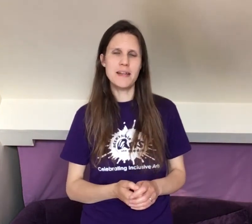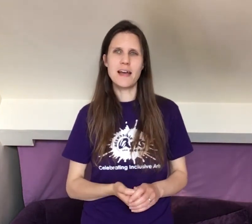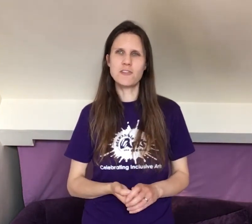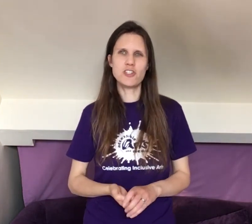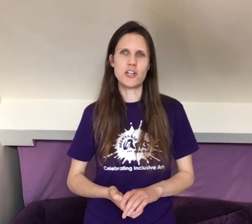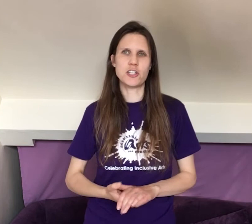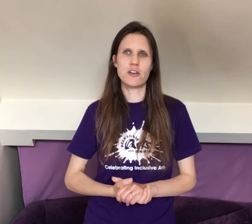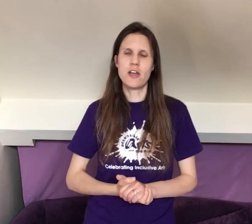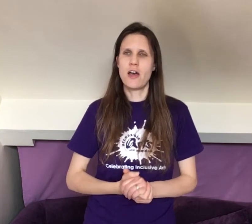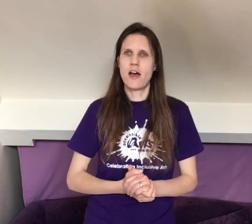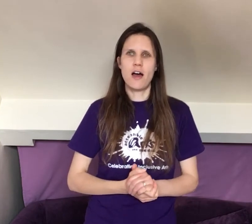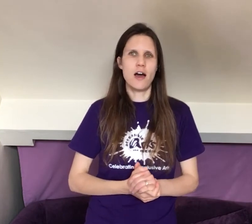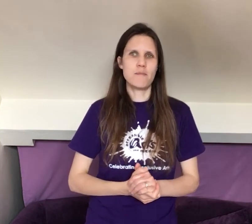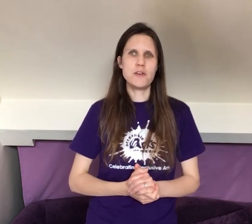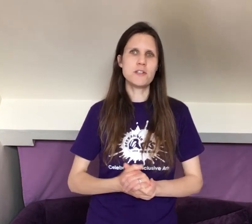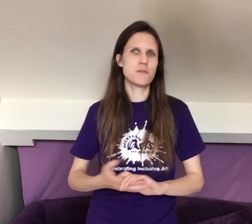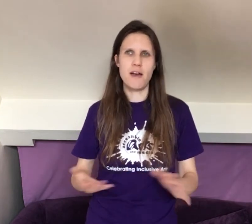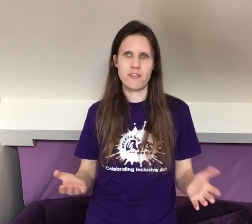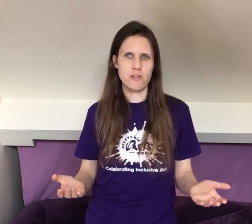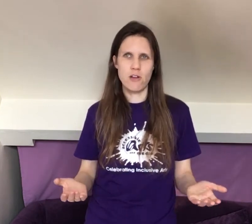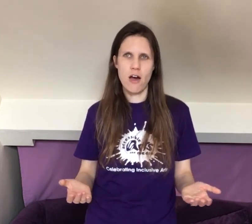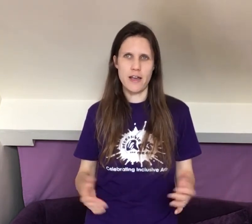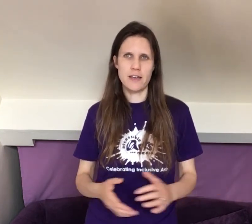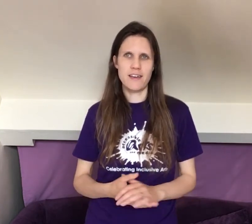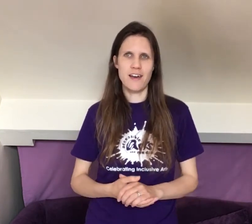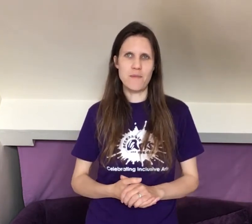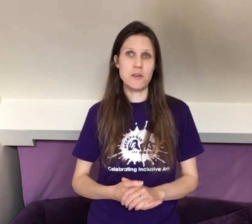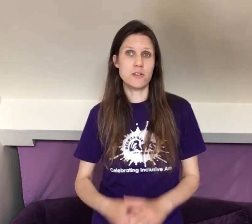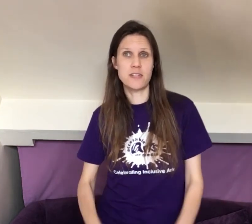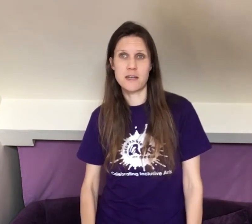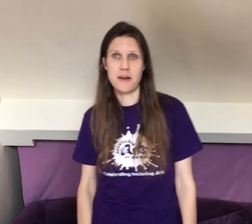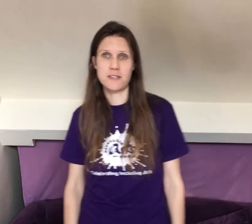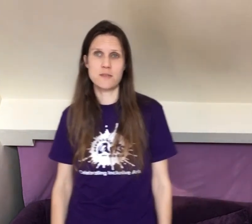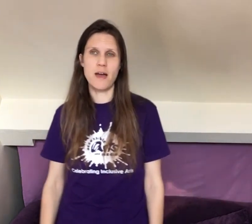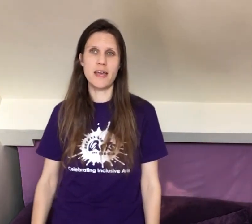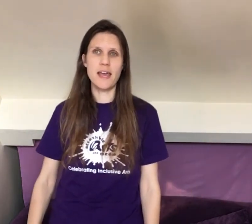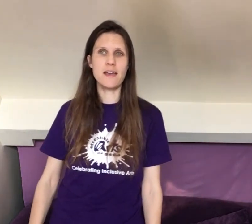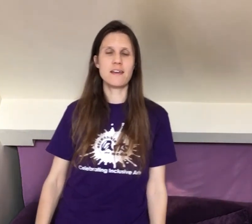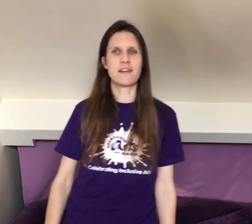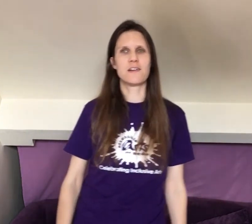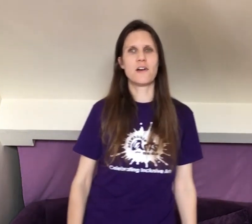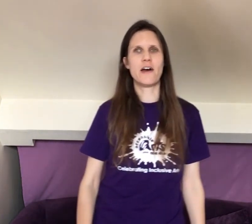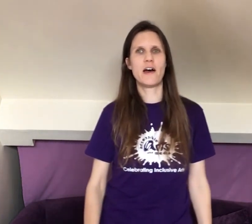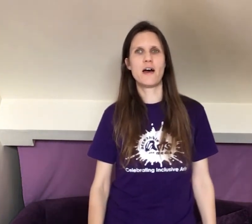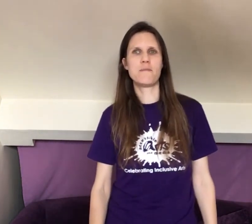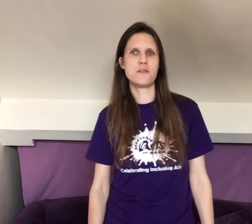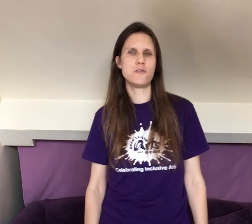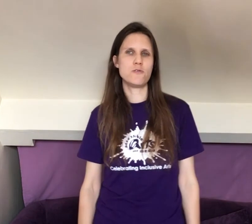But in that introduction, you can do whatever you like. you could think about swaying,